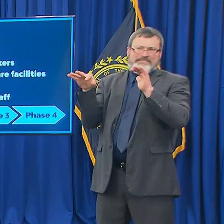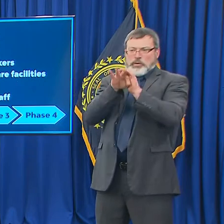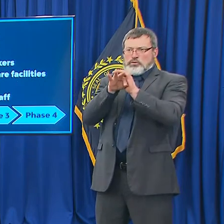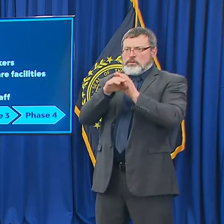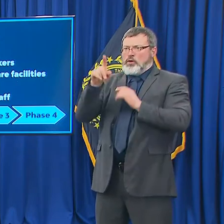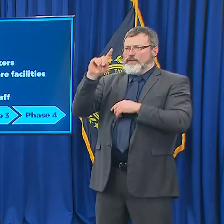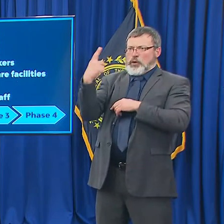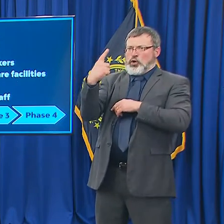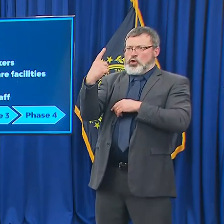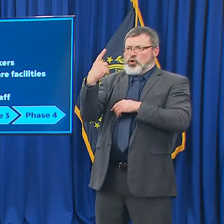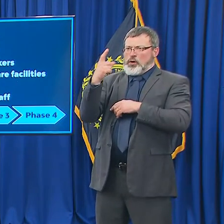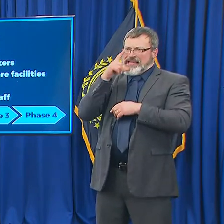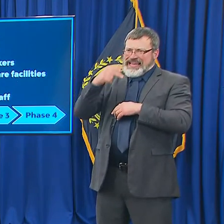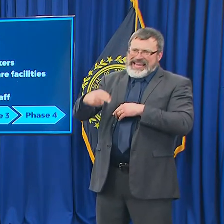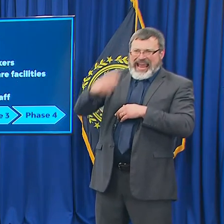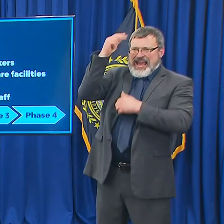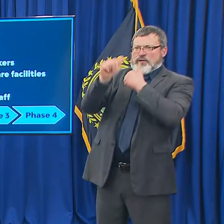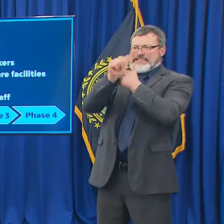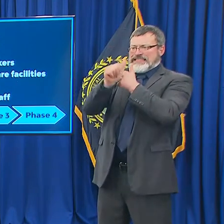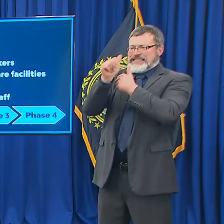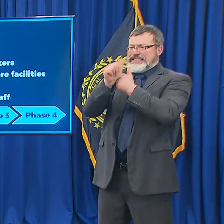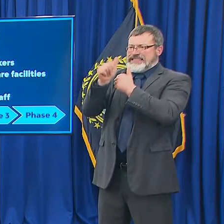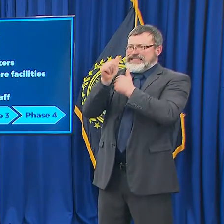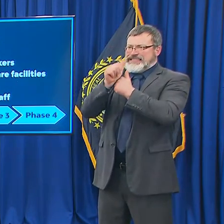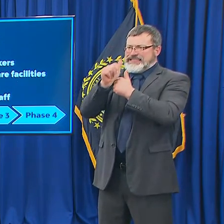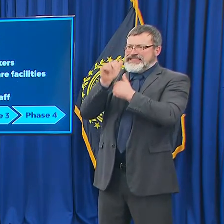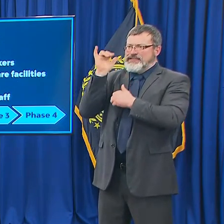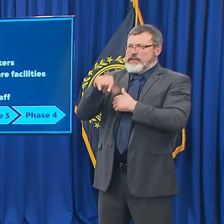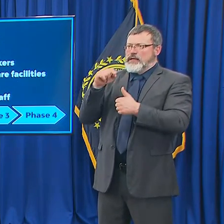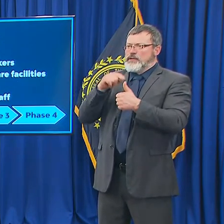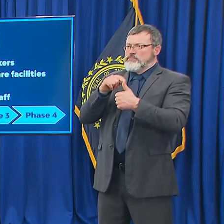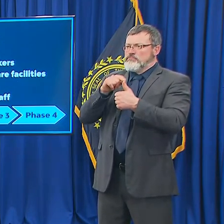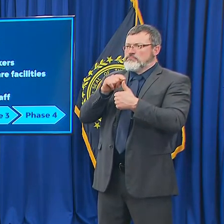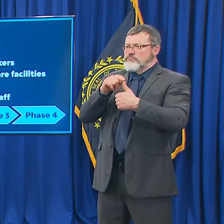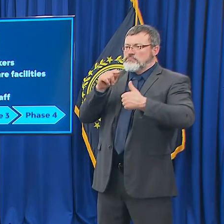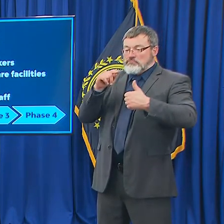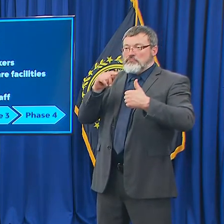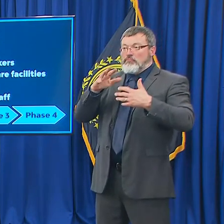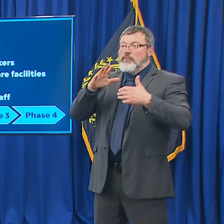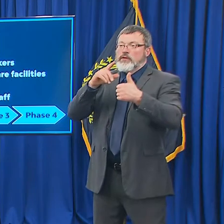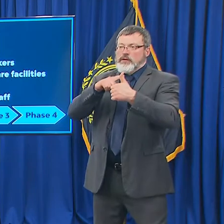in areas of the state with the highest rates of transmission depending on how much supply.